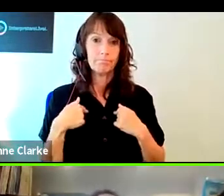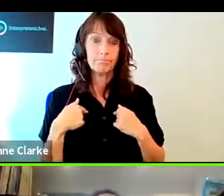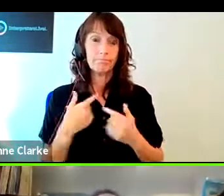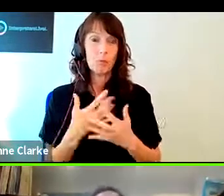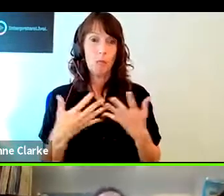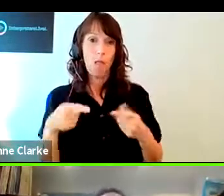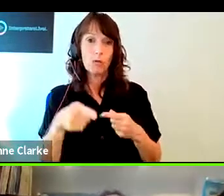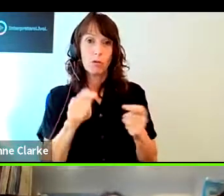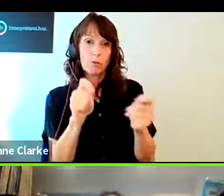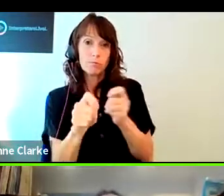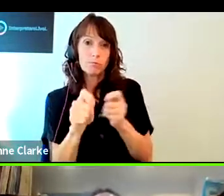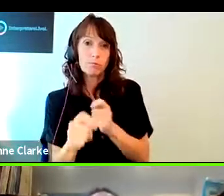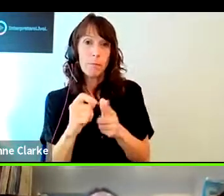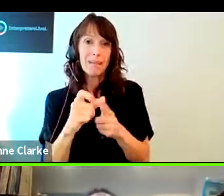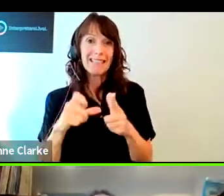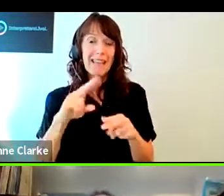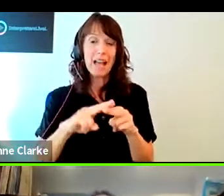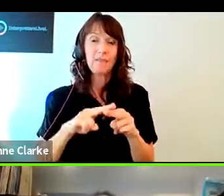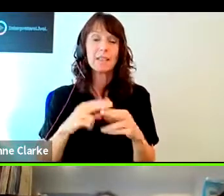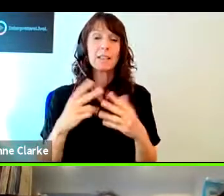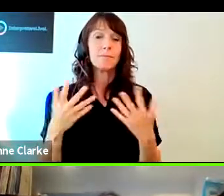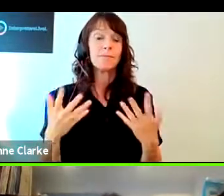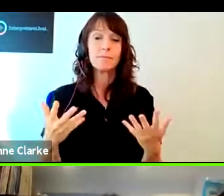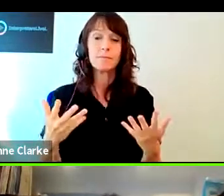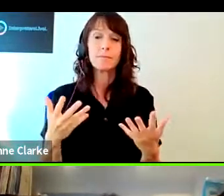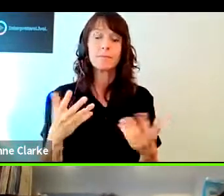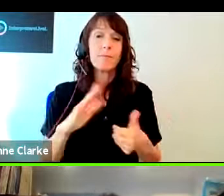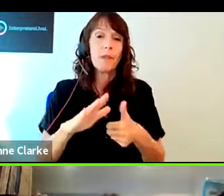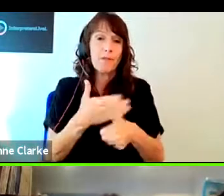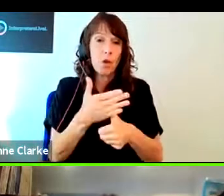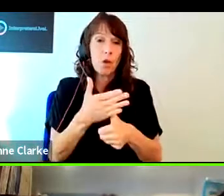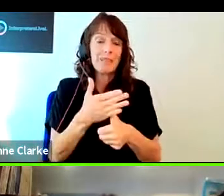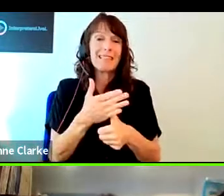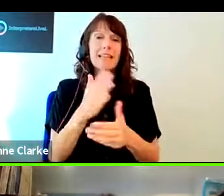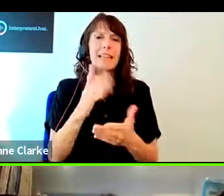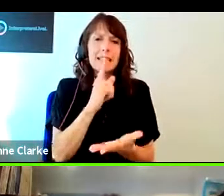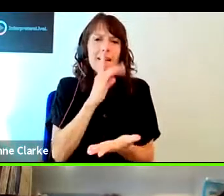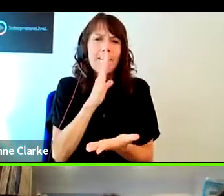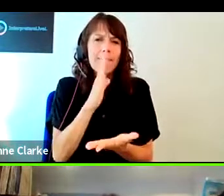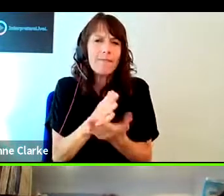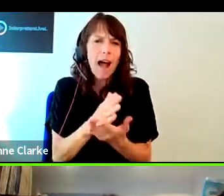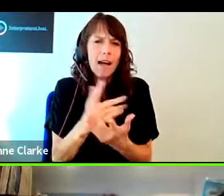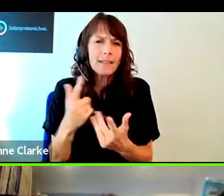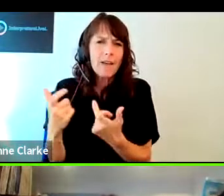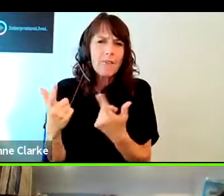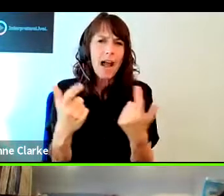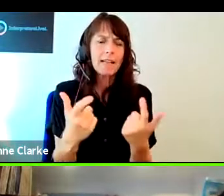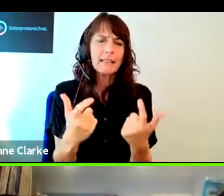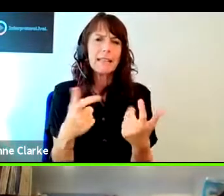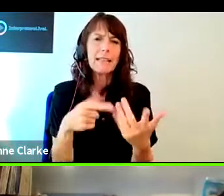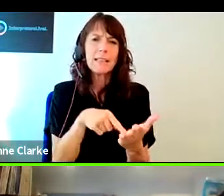and as is so often the case, the first step is fact-finding. What have you got? How many